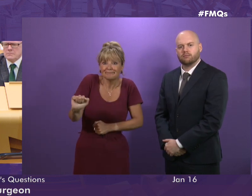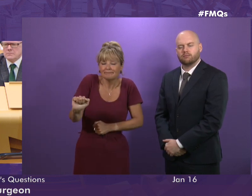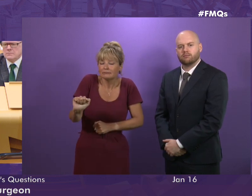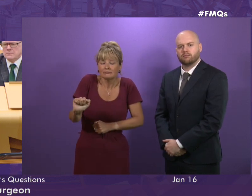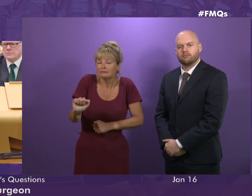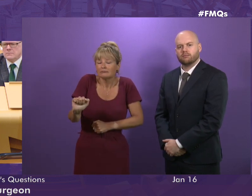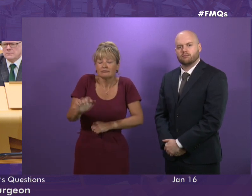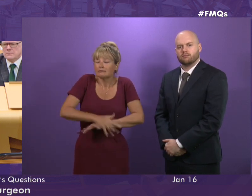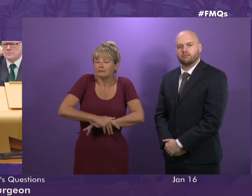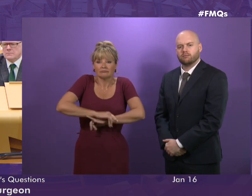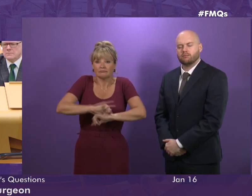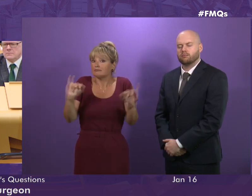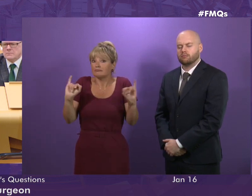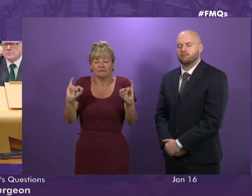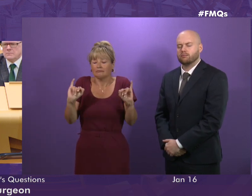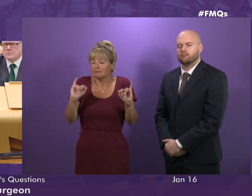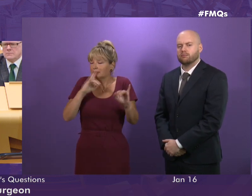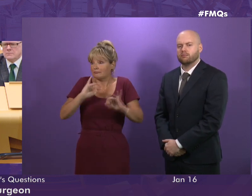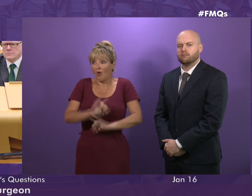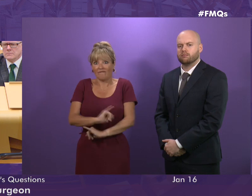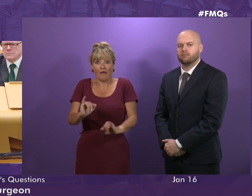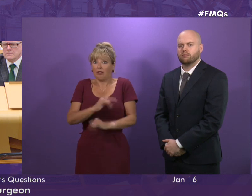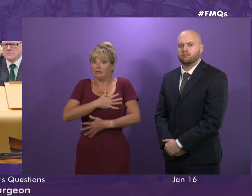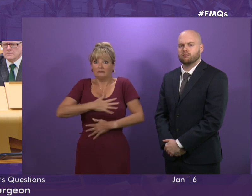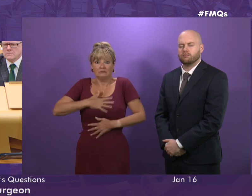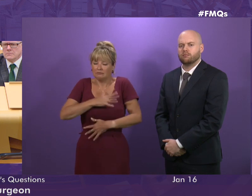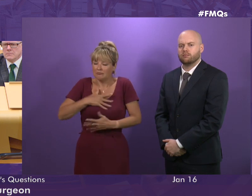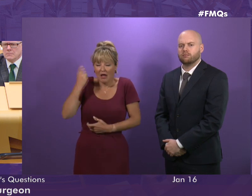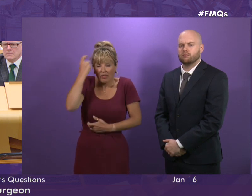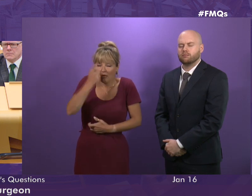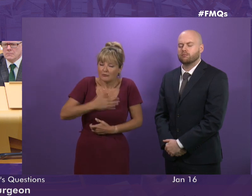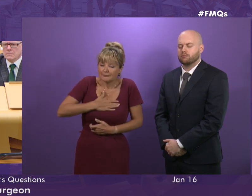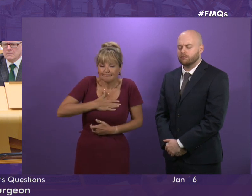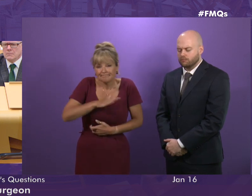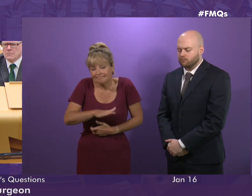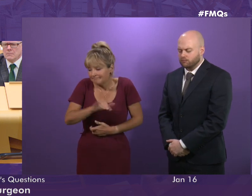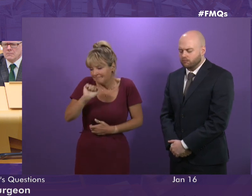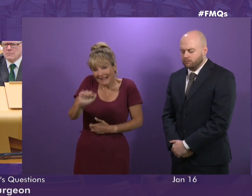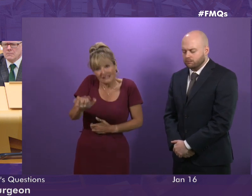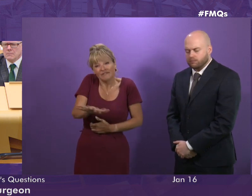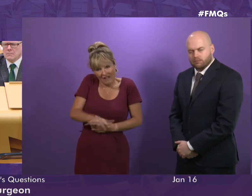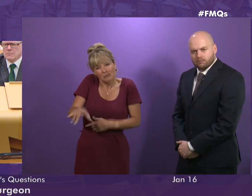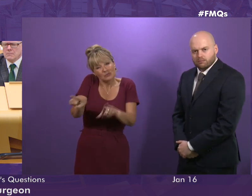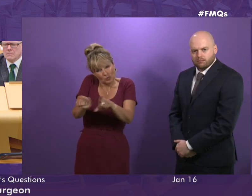was dreadful and tragic. My thoughts and condolences are with Craig McClelland’s family as well.